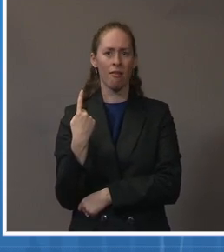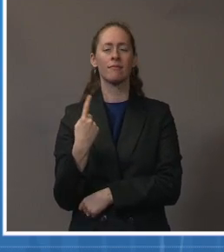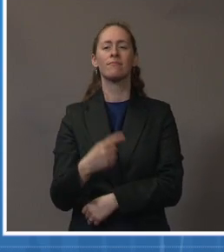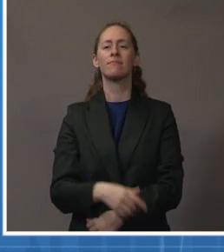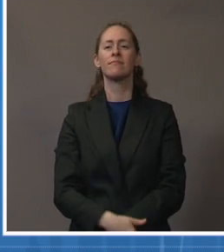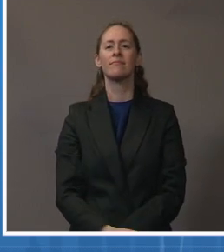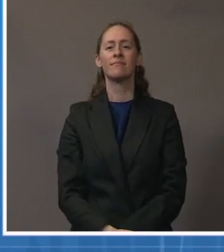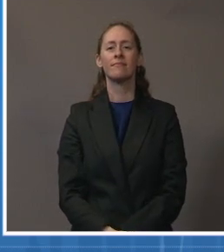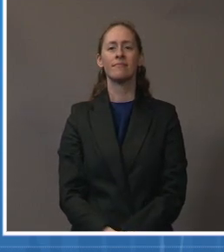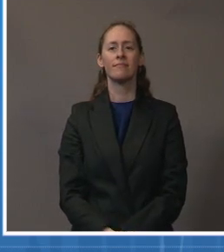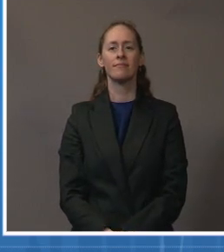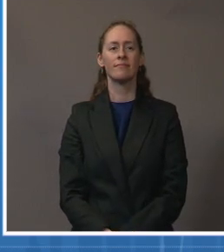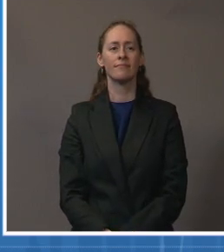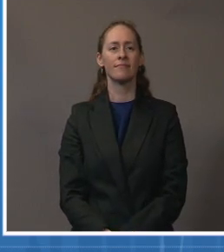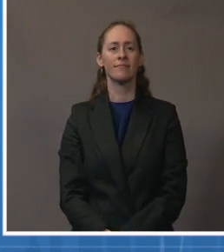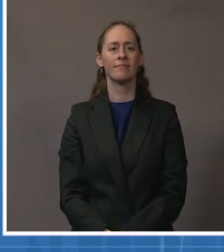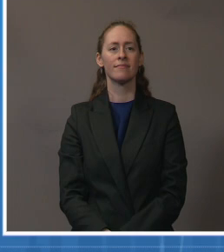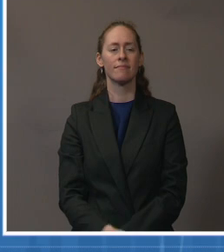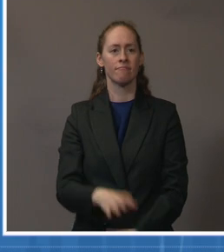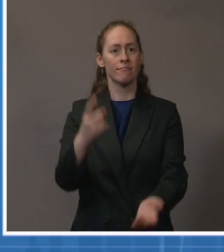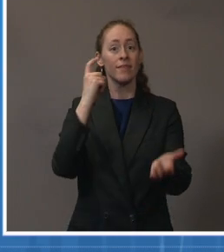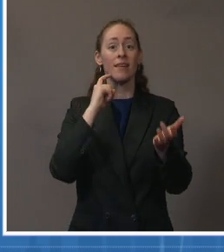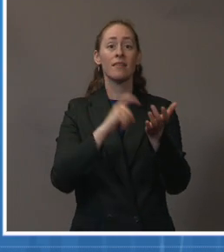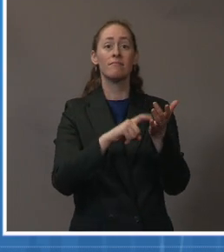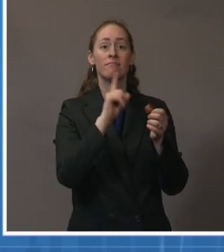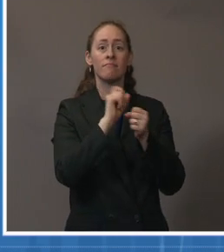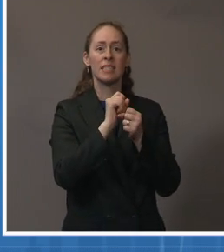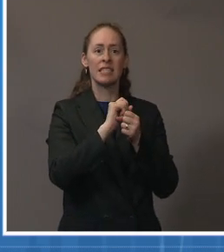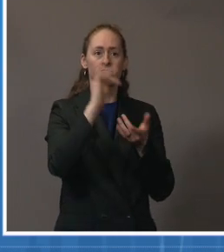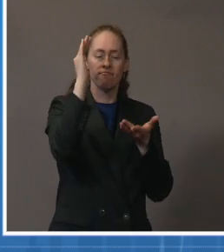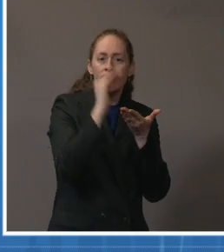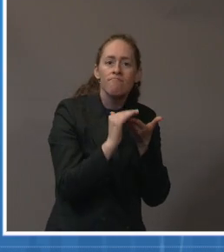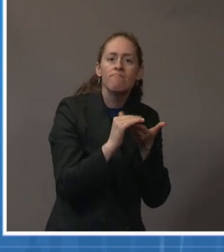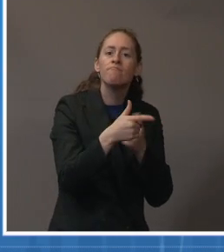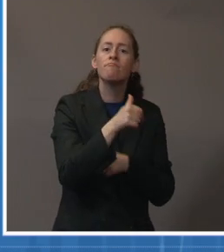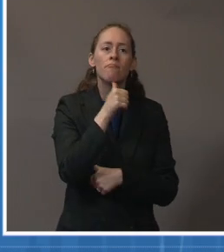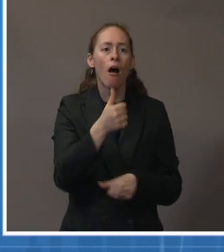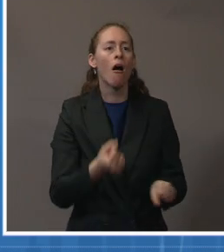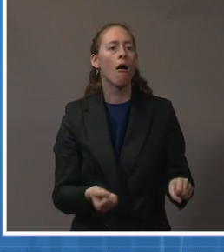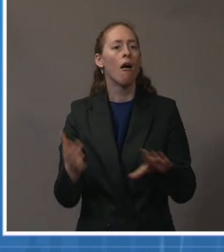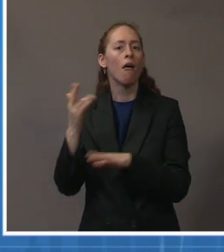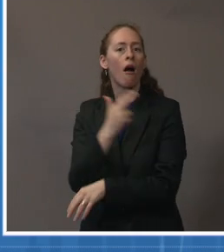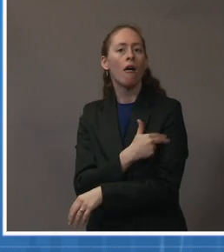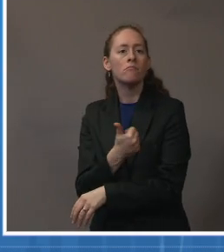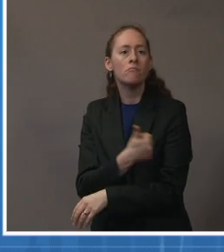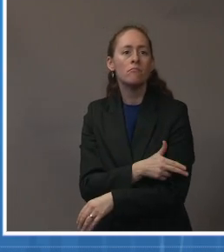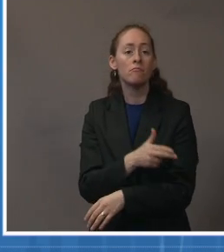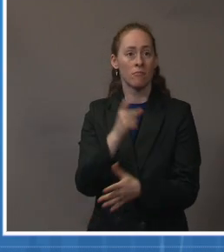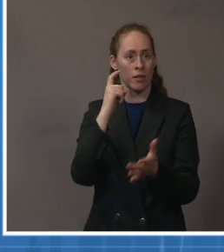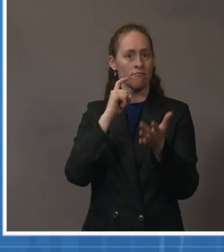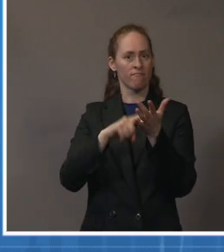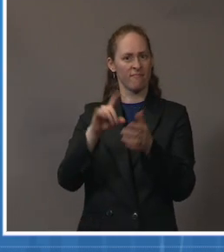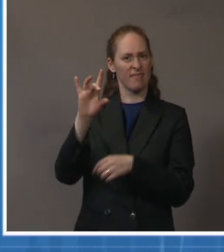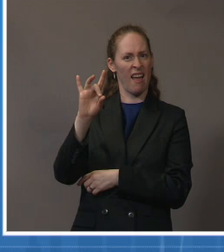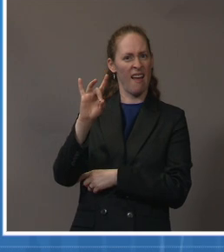reduced the risk of hospitalization or death by 85 percent, compared with the placebo.